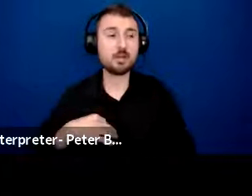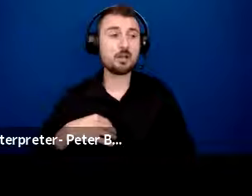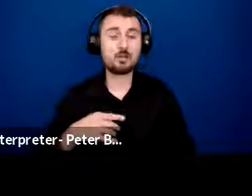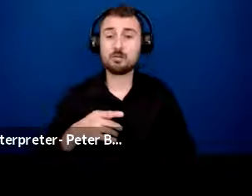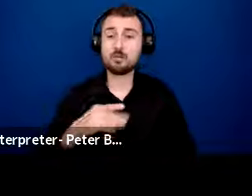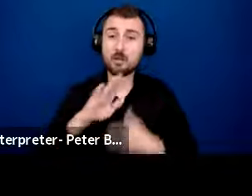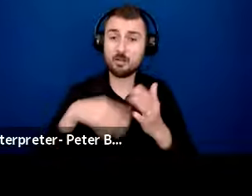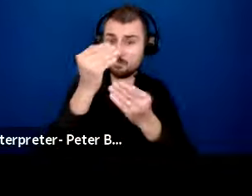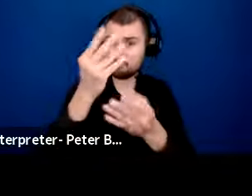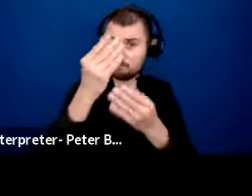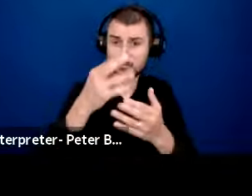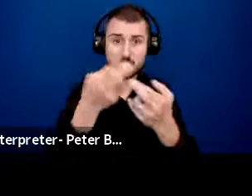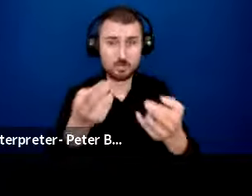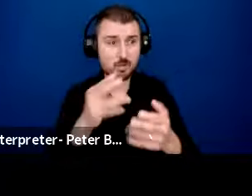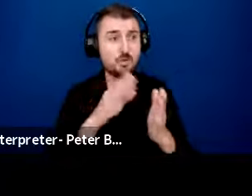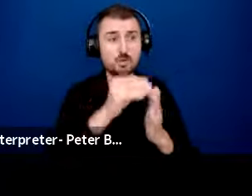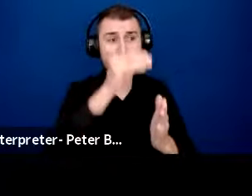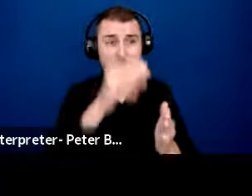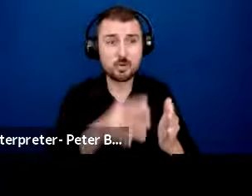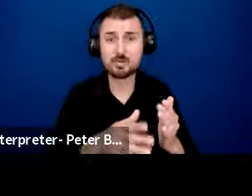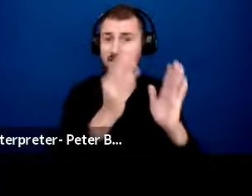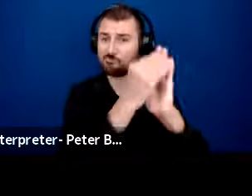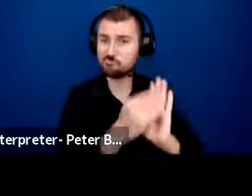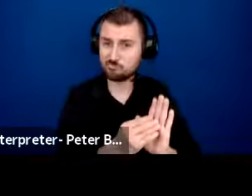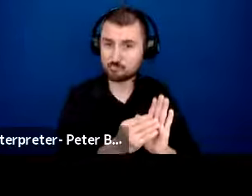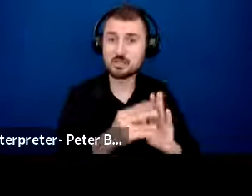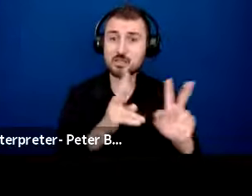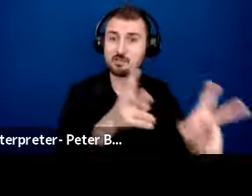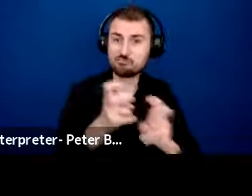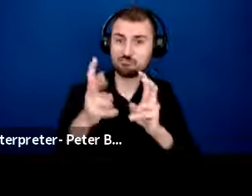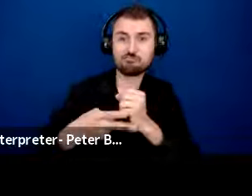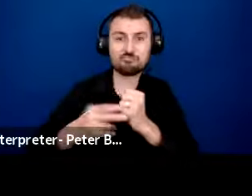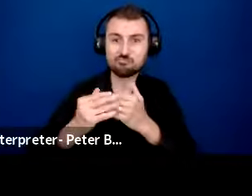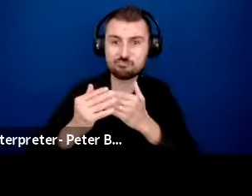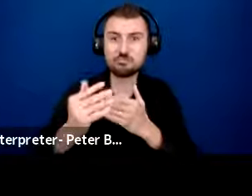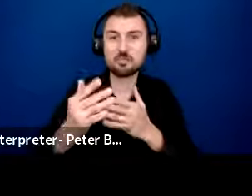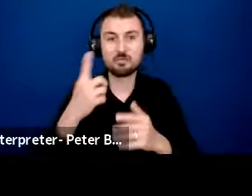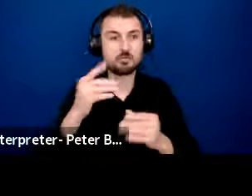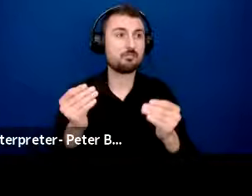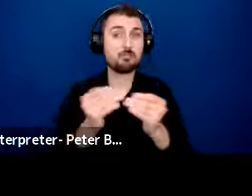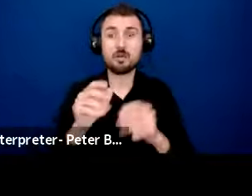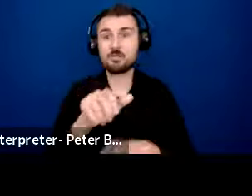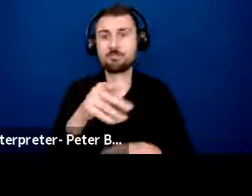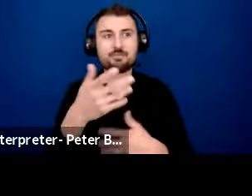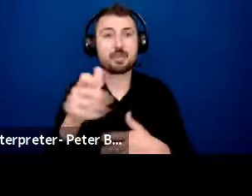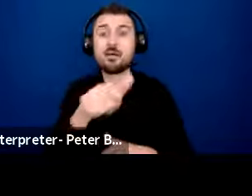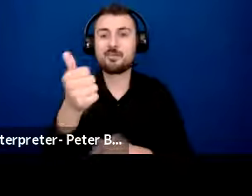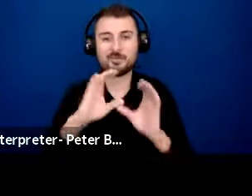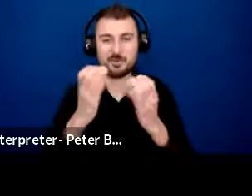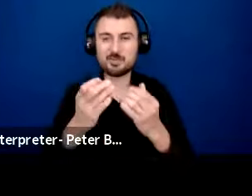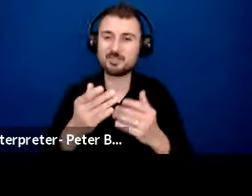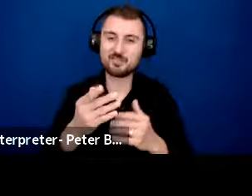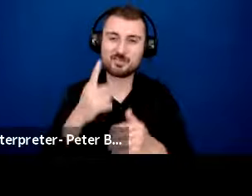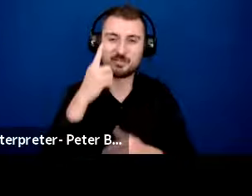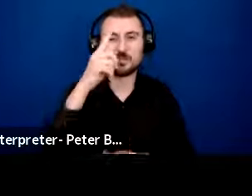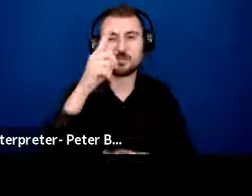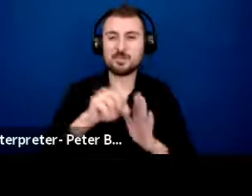Submit the resources they found or if you are using it on Google slide or on padlet it automatically safes there's you can use that as a resource maybe throughout the semester that you and your students collect.